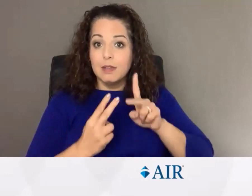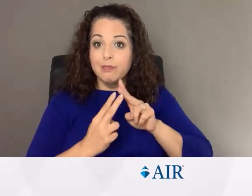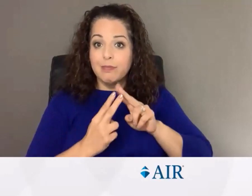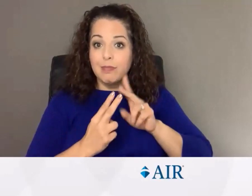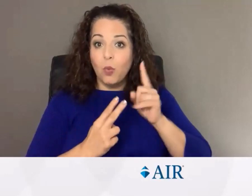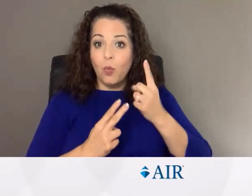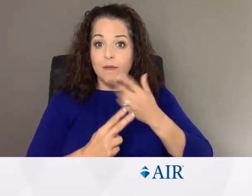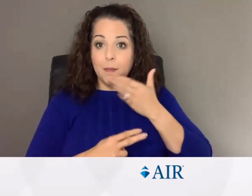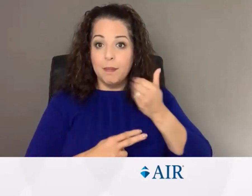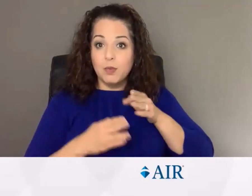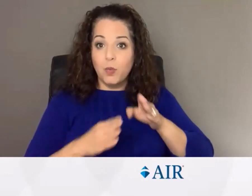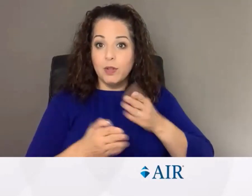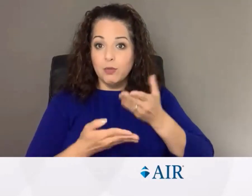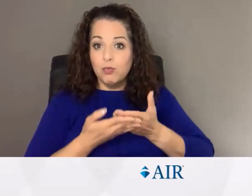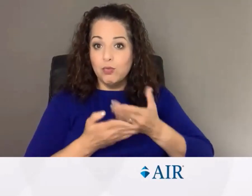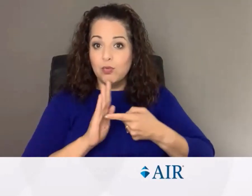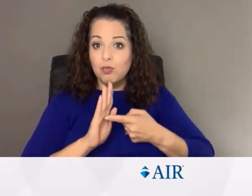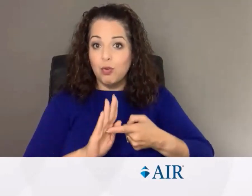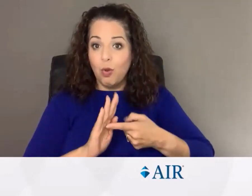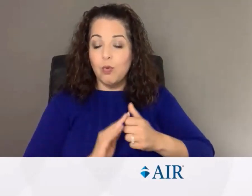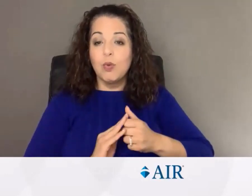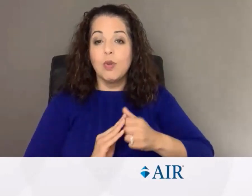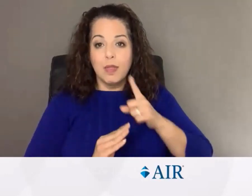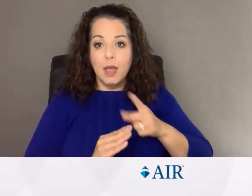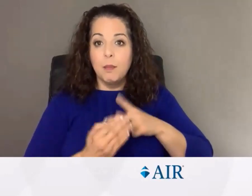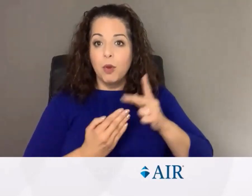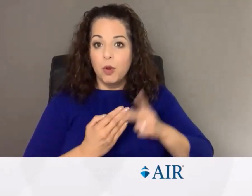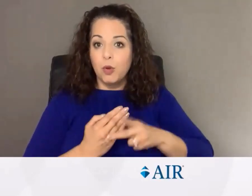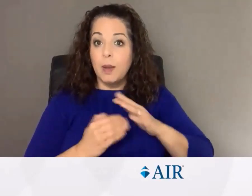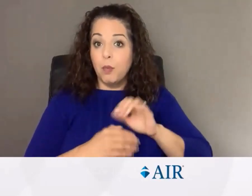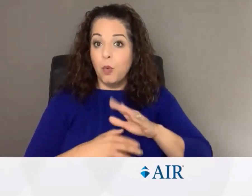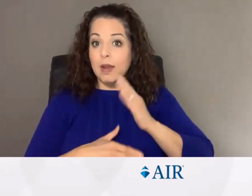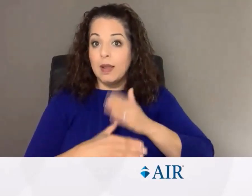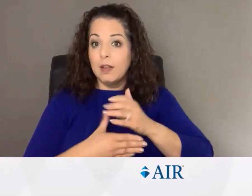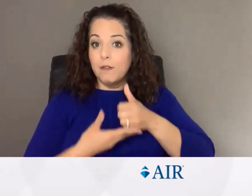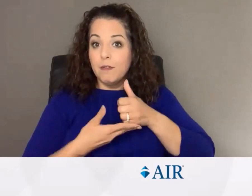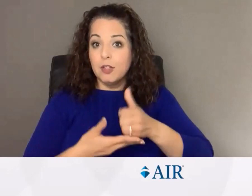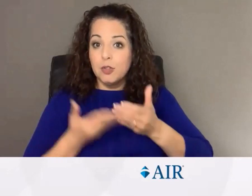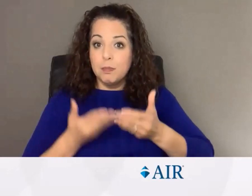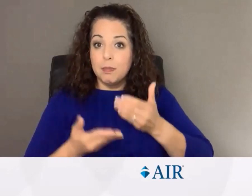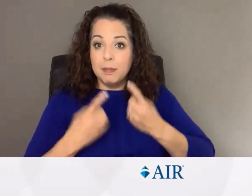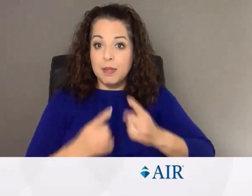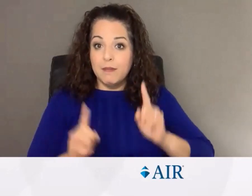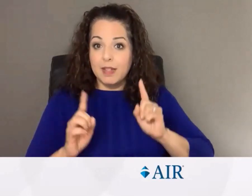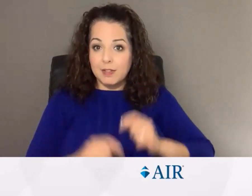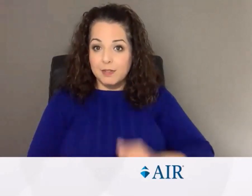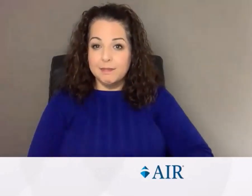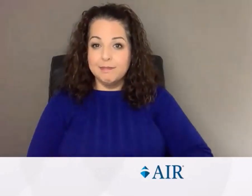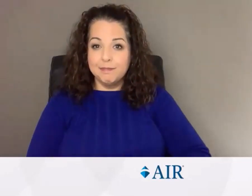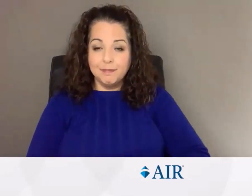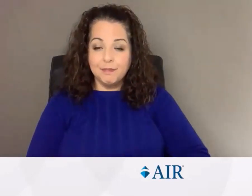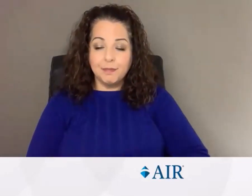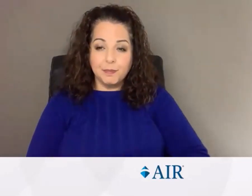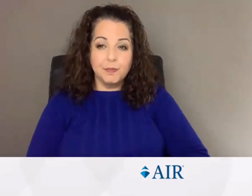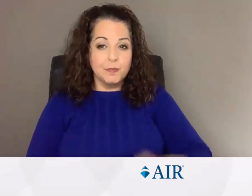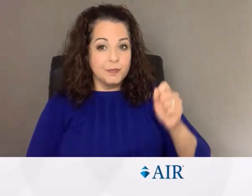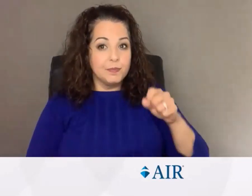to show that a program or intervention might be effective. That makes a lot of sense.